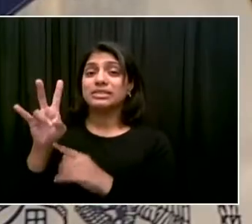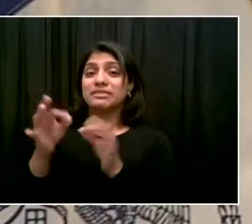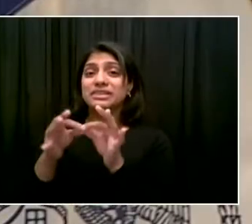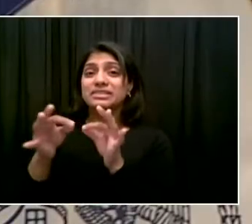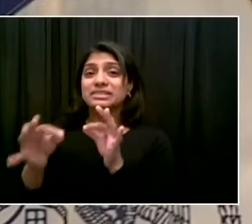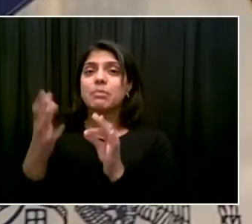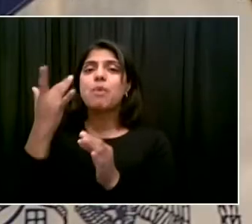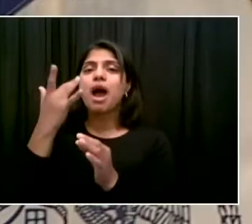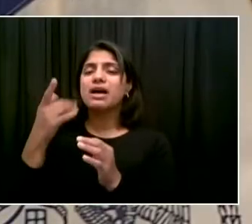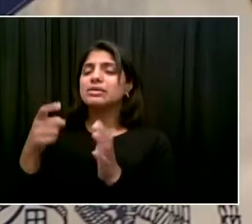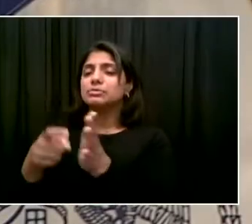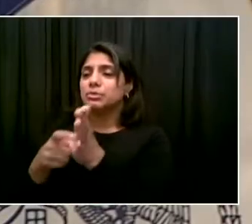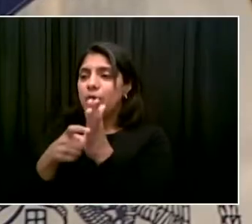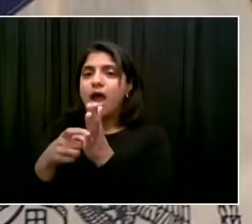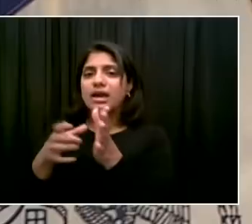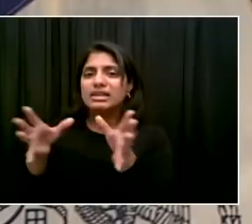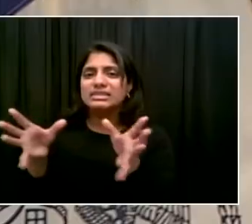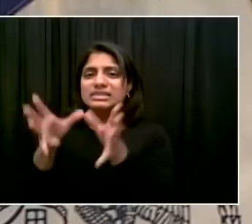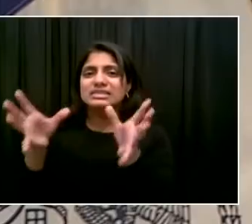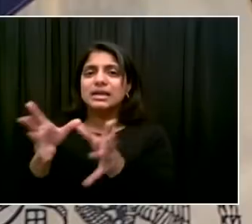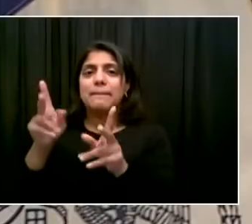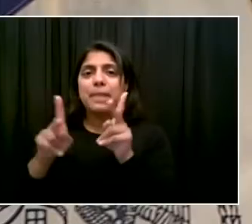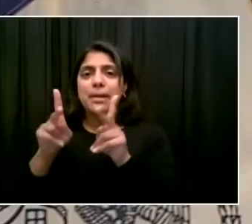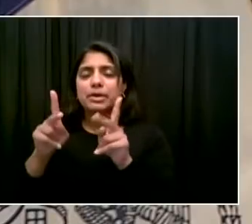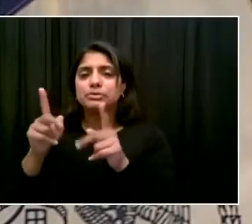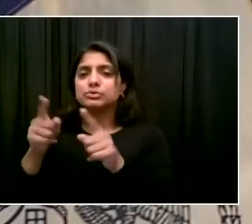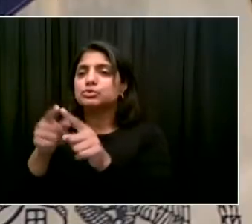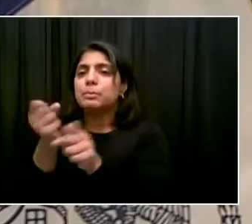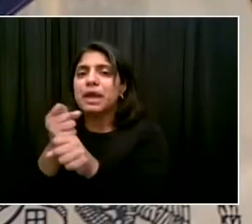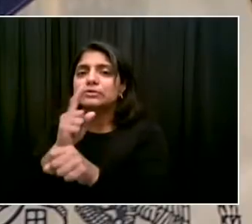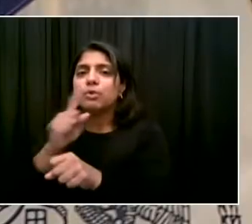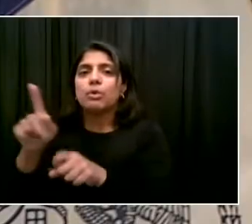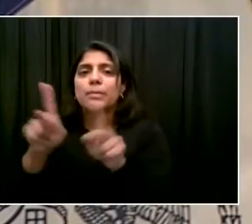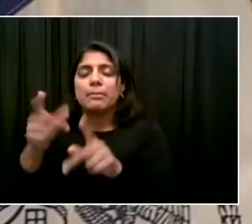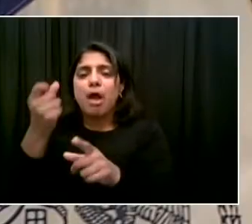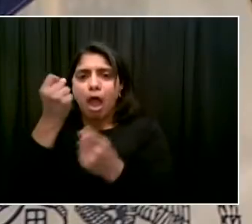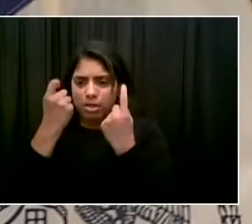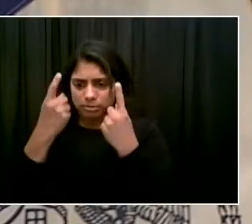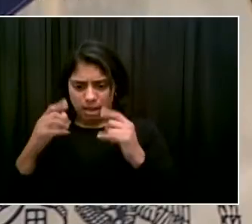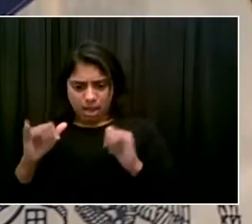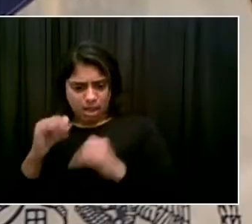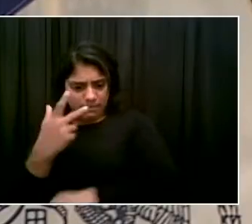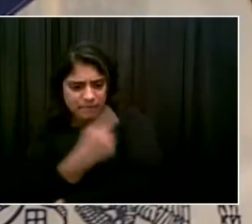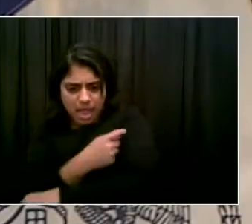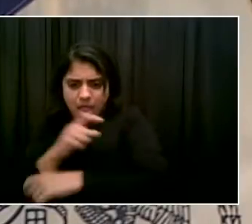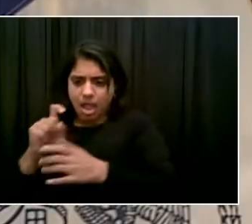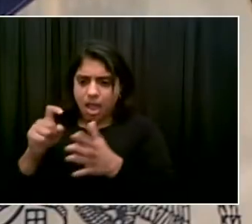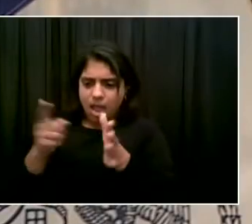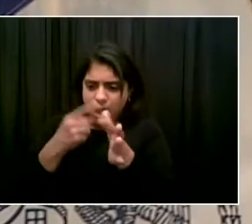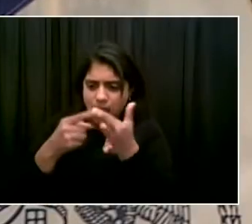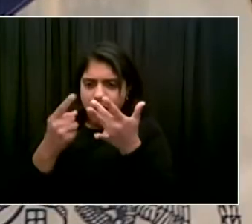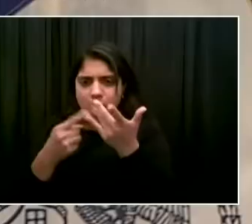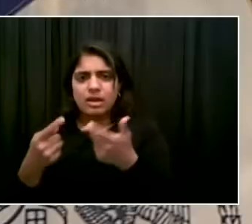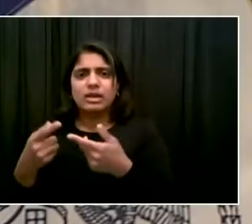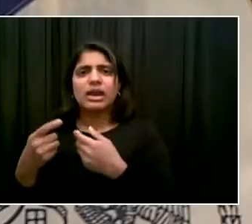BUSINESS KNOWS W HOTO DO THINGS. WITH INDOOR